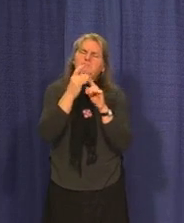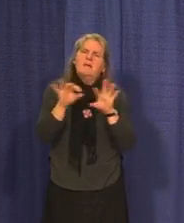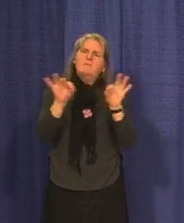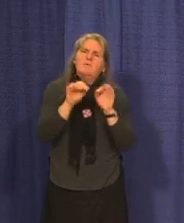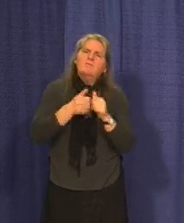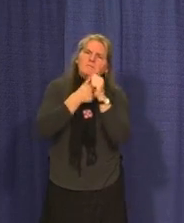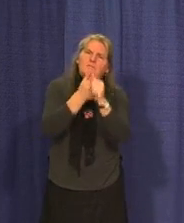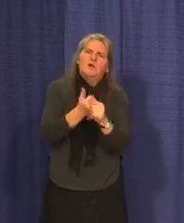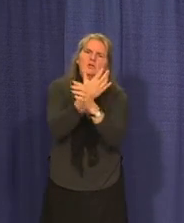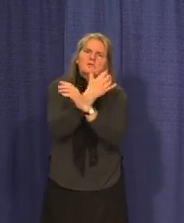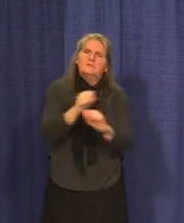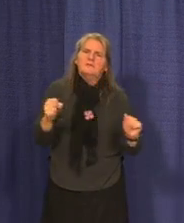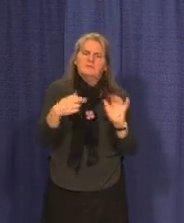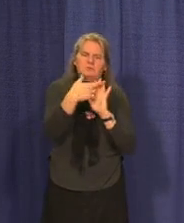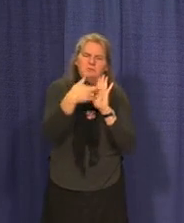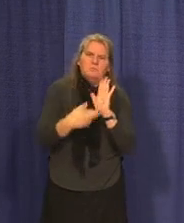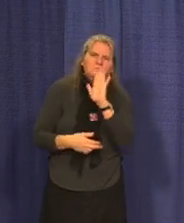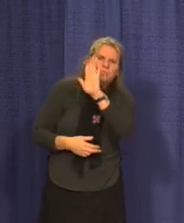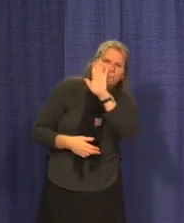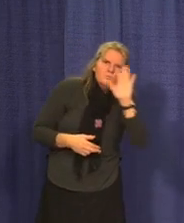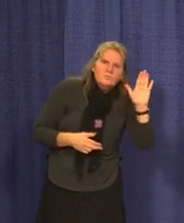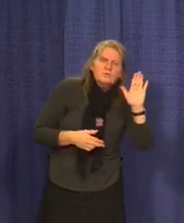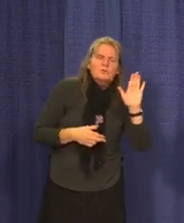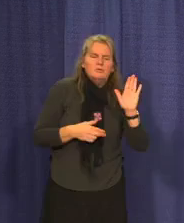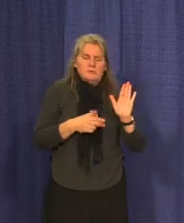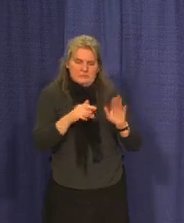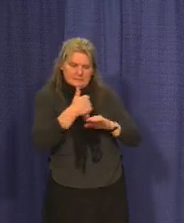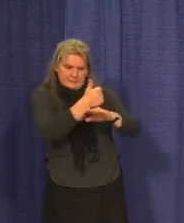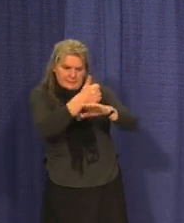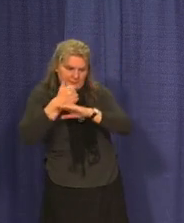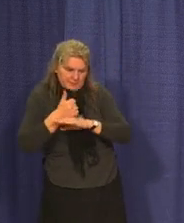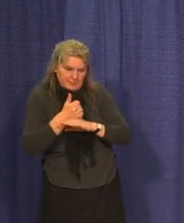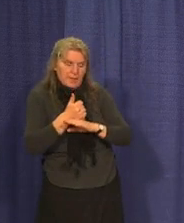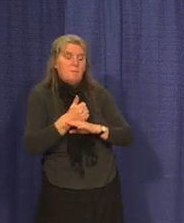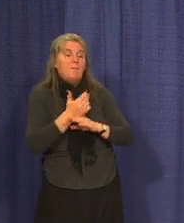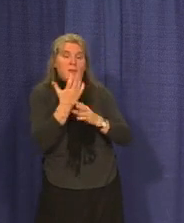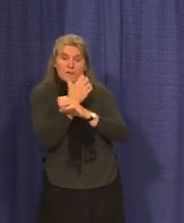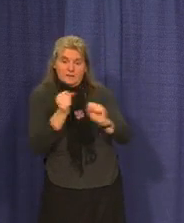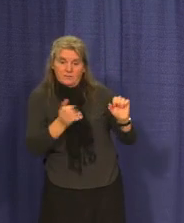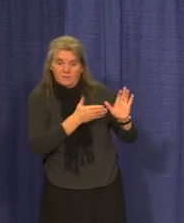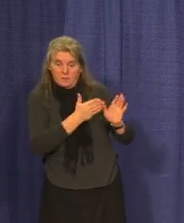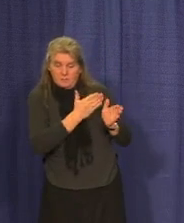but we need to do so by strictly following the public health measures being set out to keep